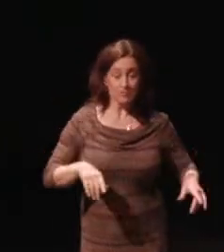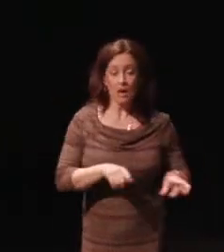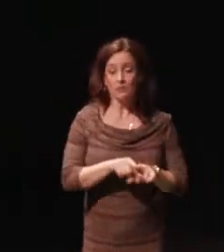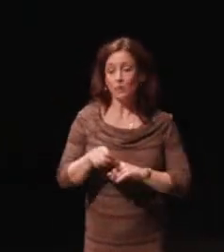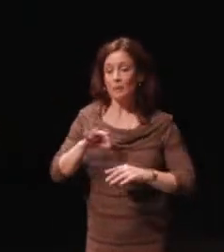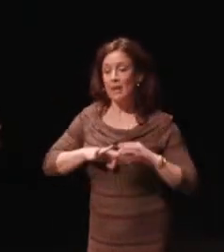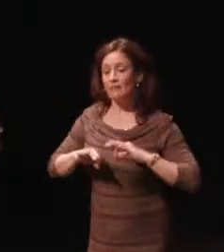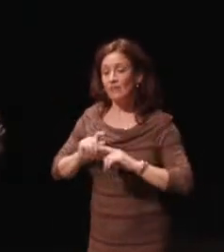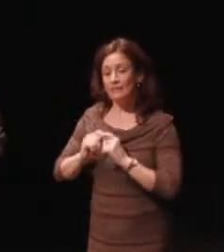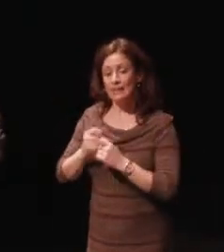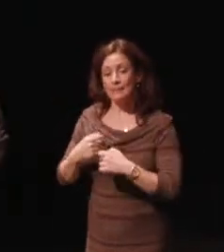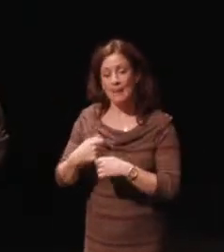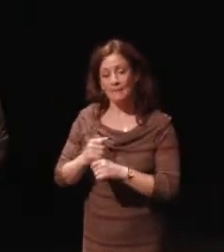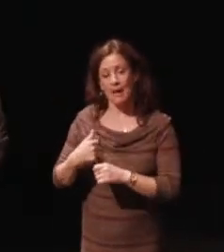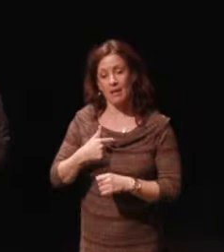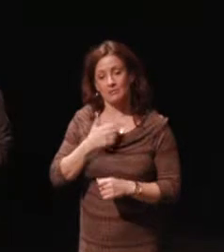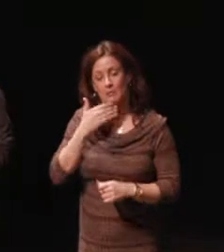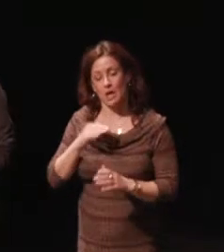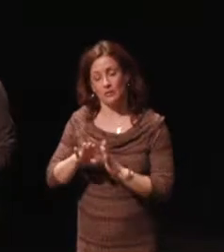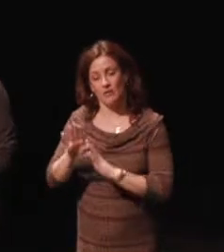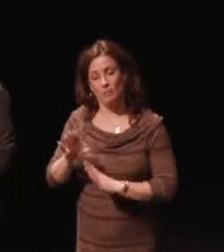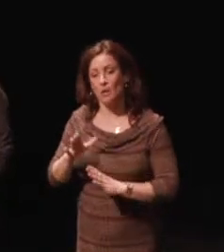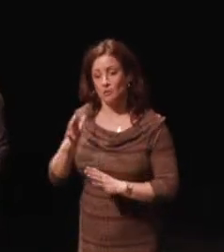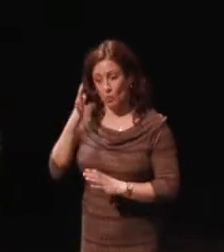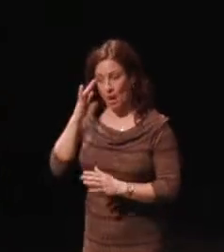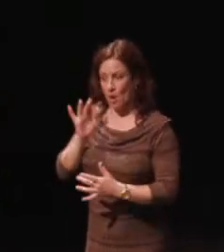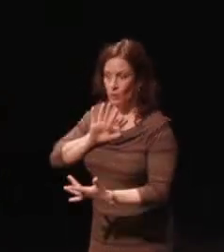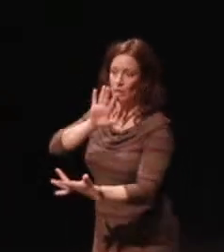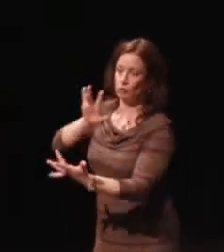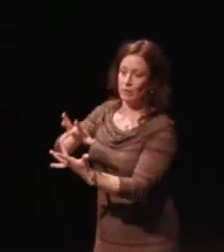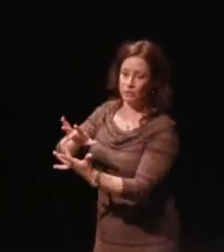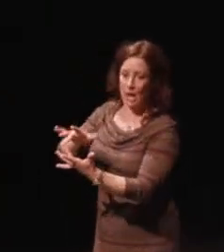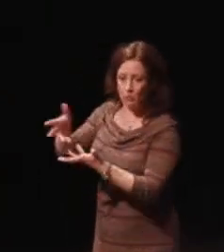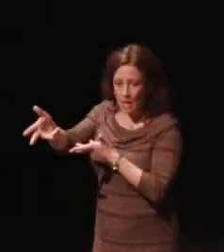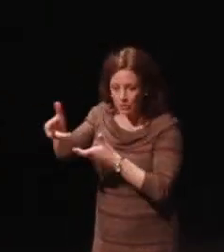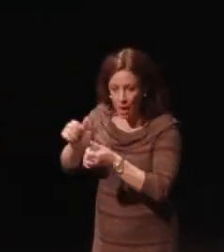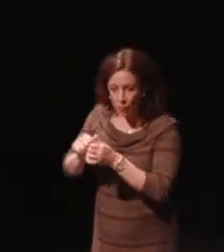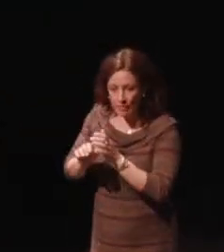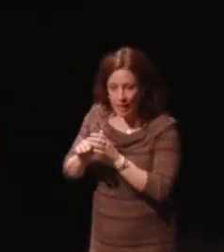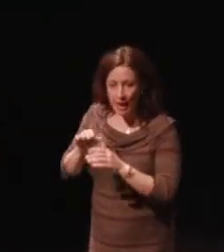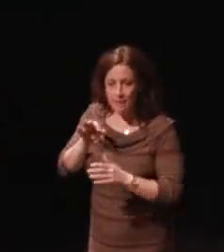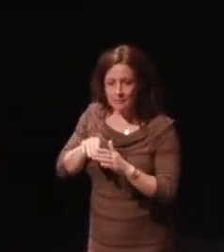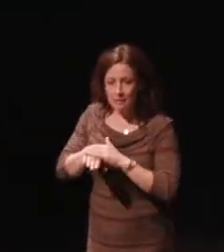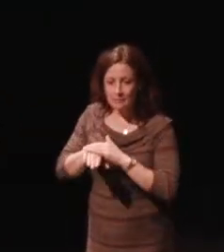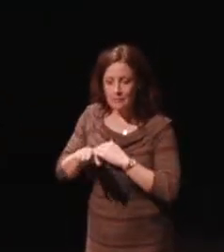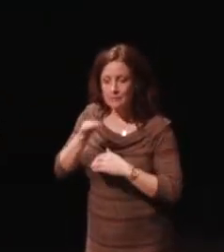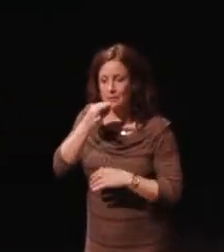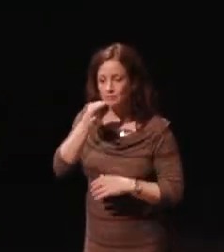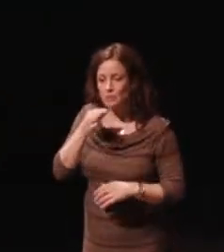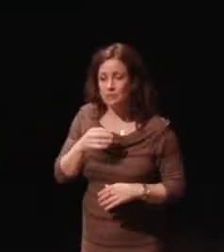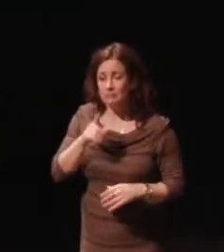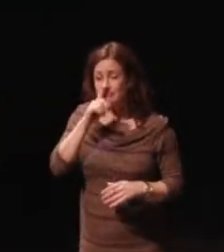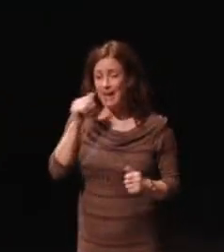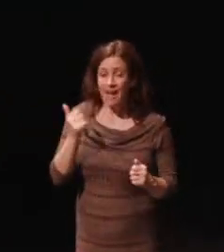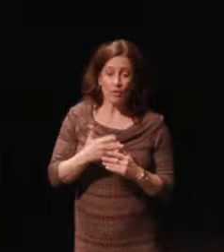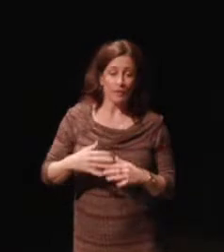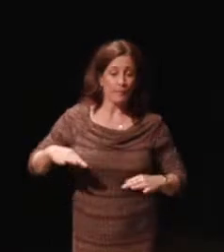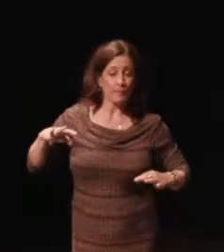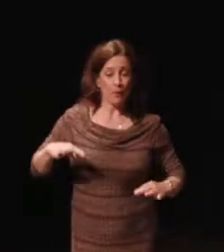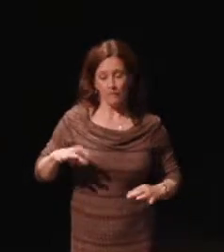by reaching out to and talking with accessibility experts. We didn't get everything perfect, and now that we've released the game,